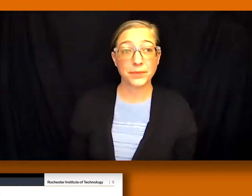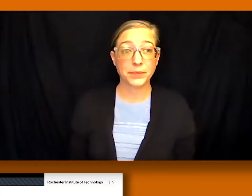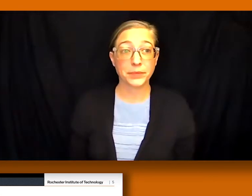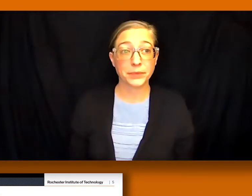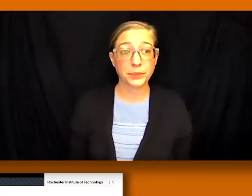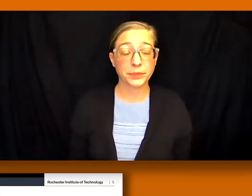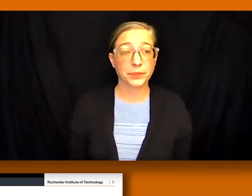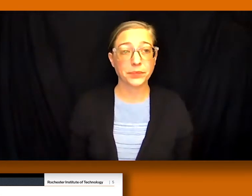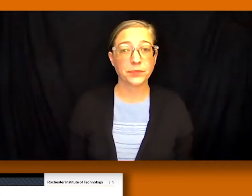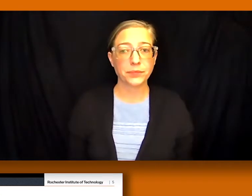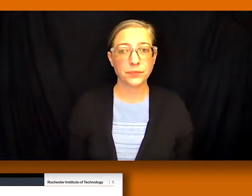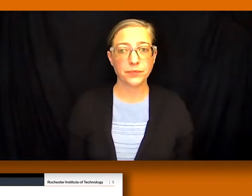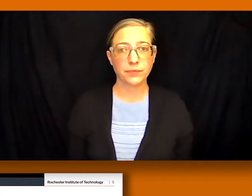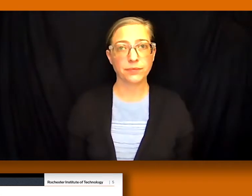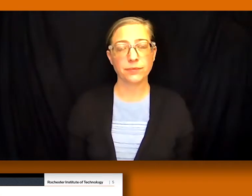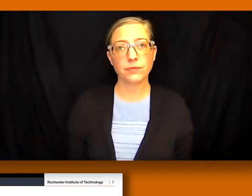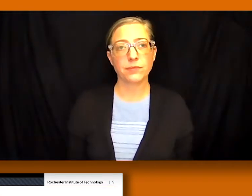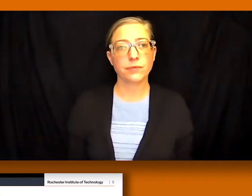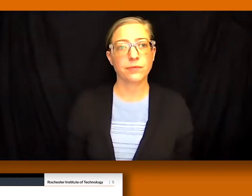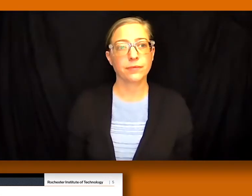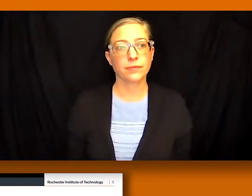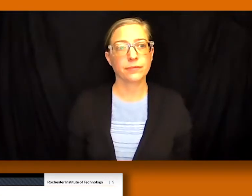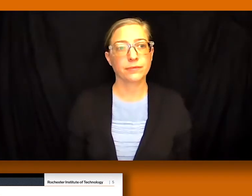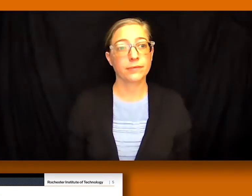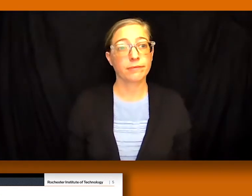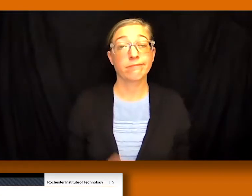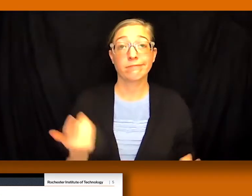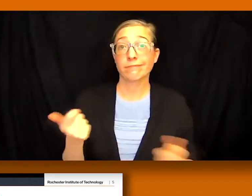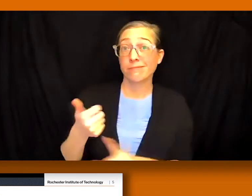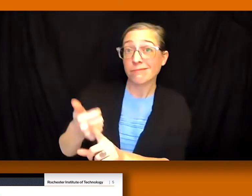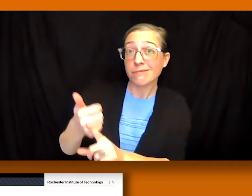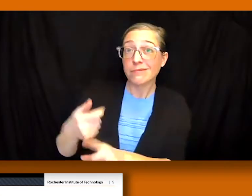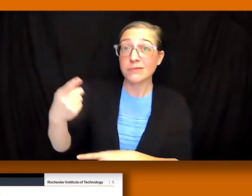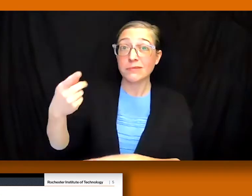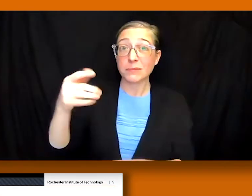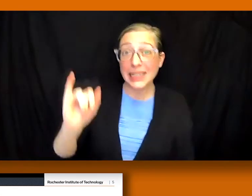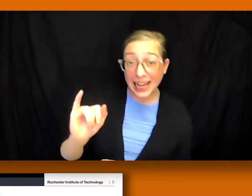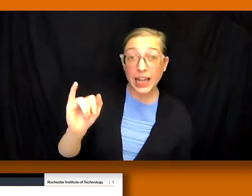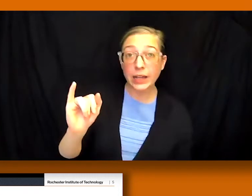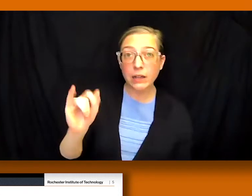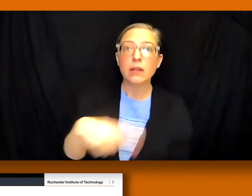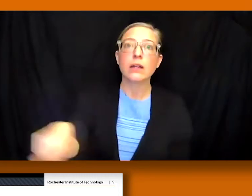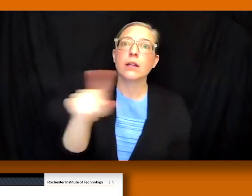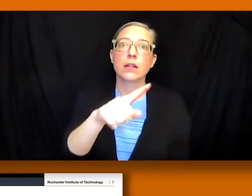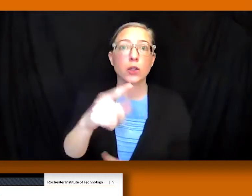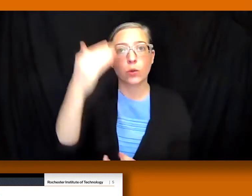As a PI, you're the most knowledgeable person to determine the necessary resources.